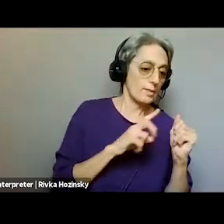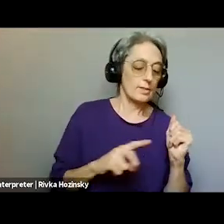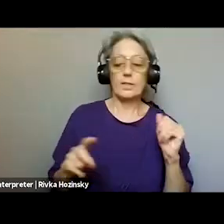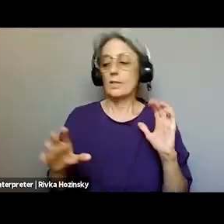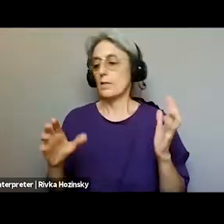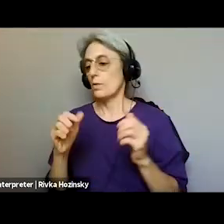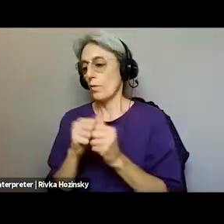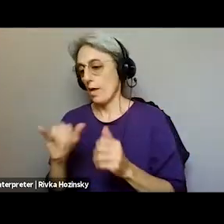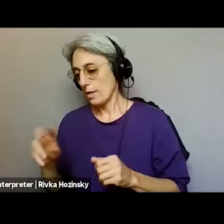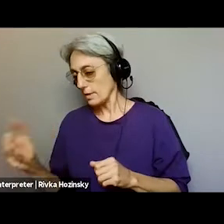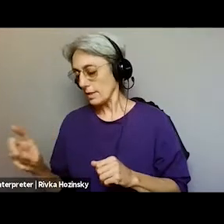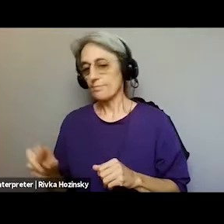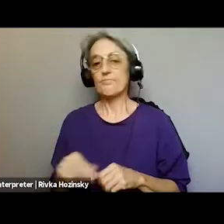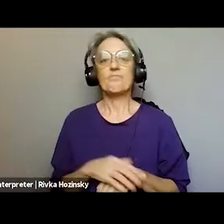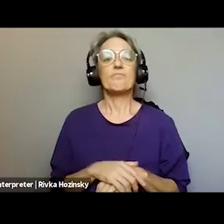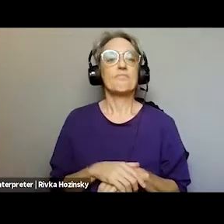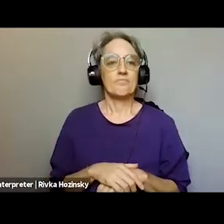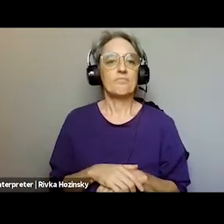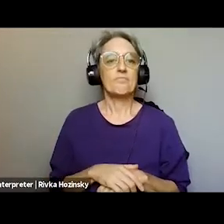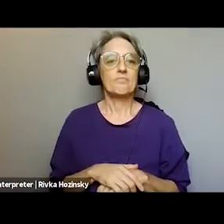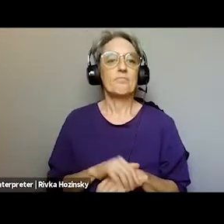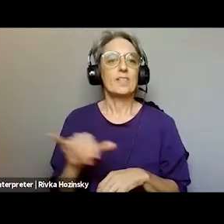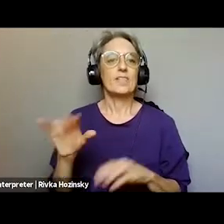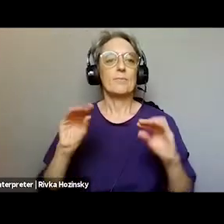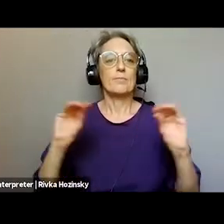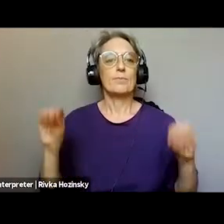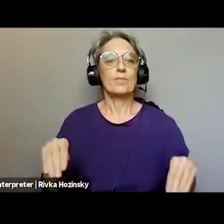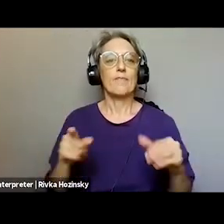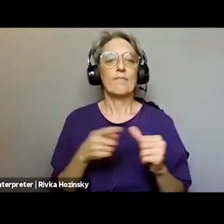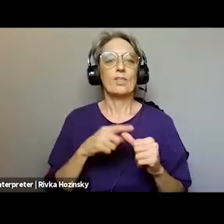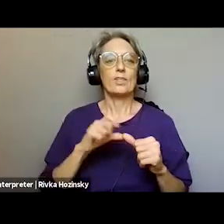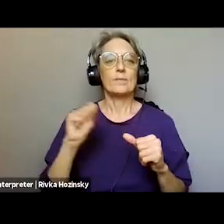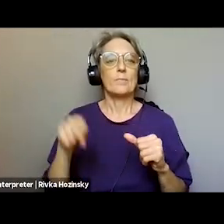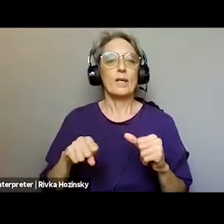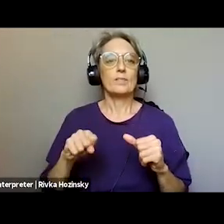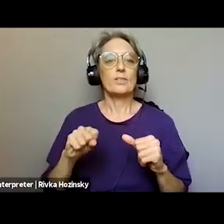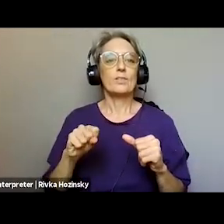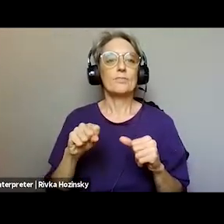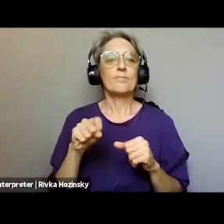care, we see similar rates of first trimester prenatal care for white women with and without IDD